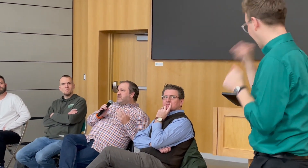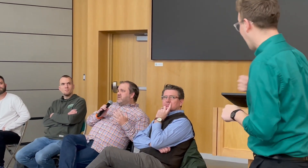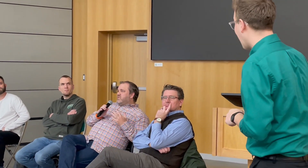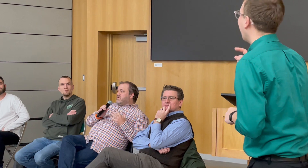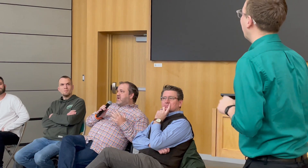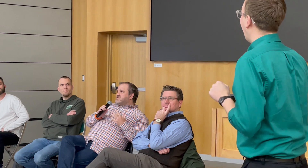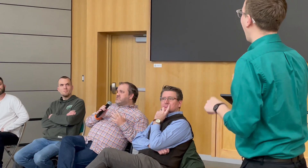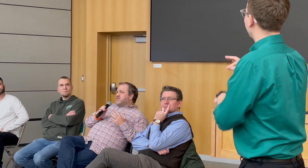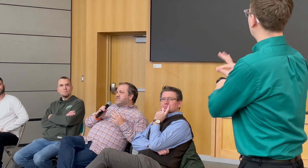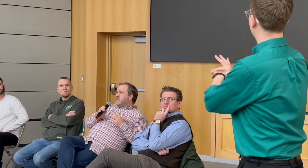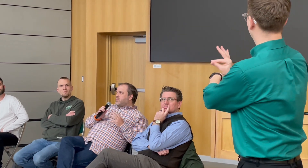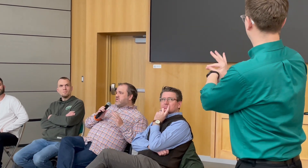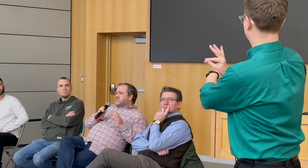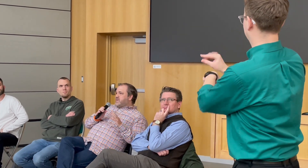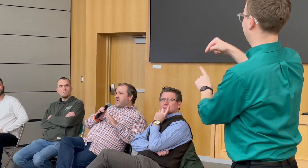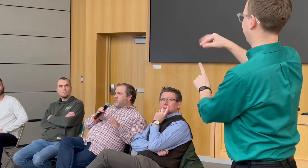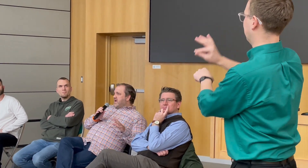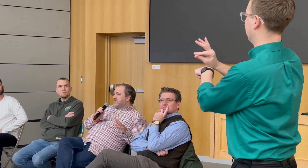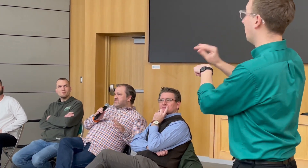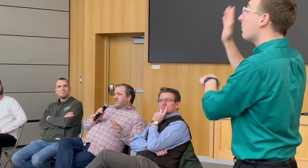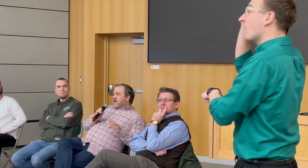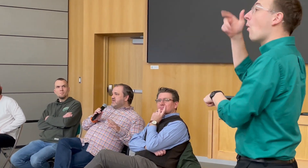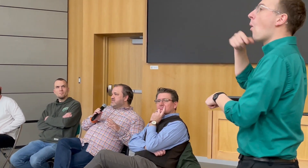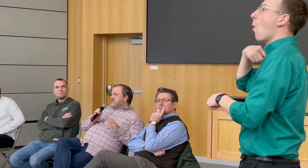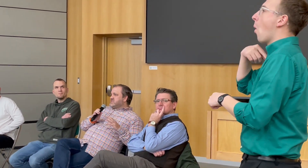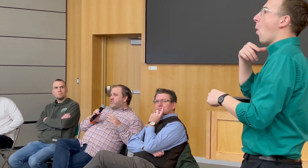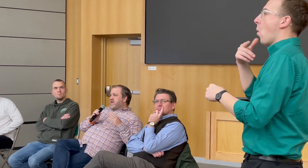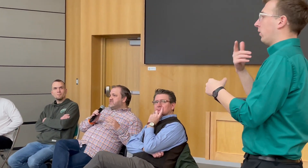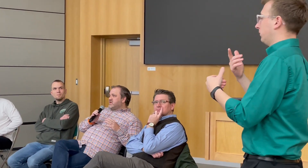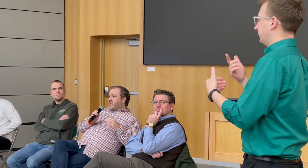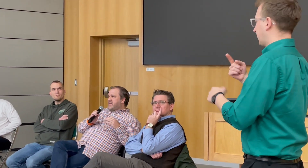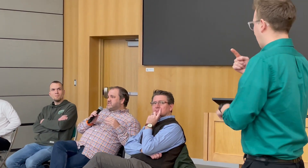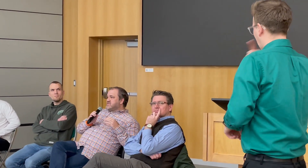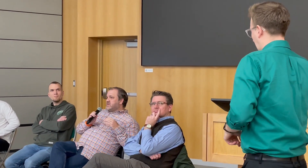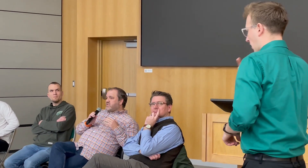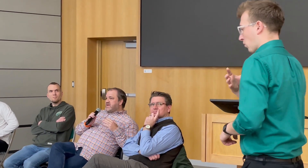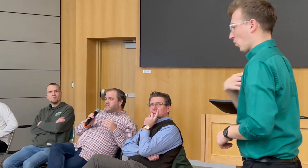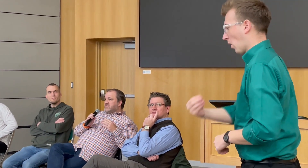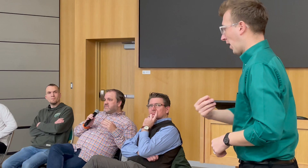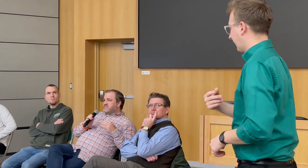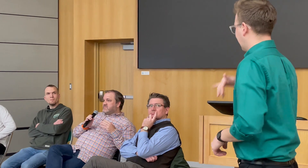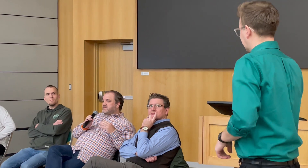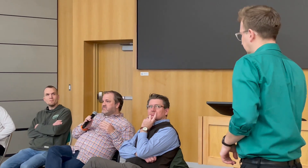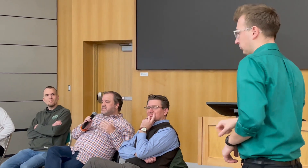we I used to see the world as black and white it's not it's Grays and Grays and Grays are